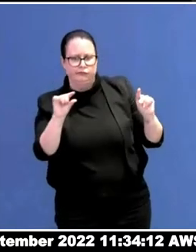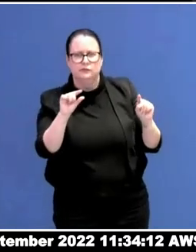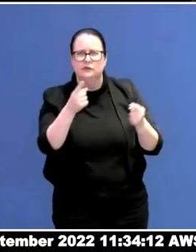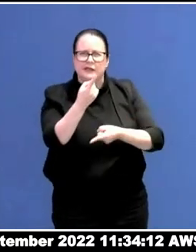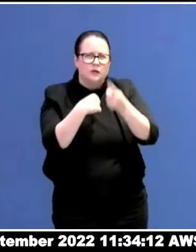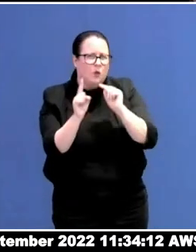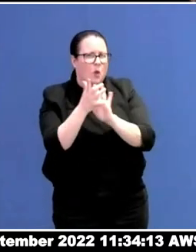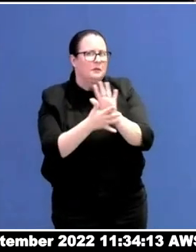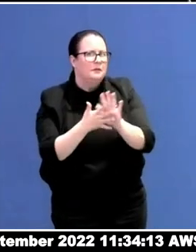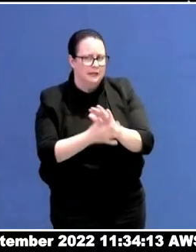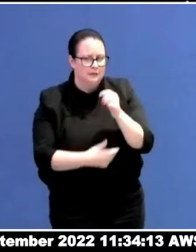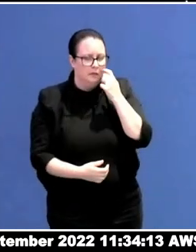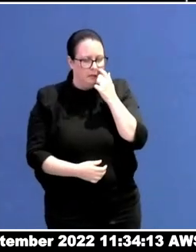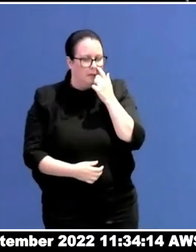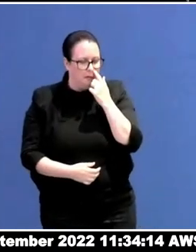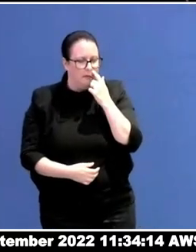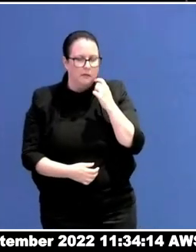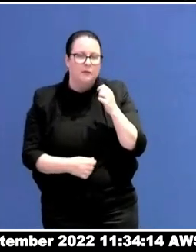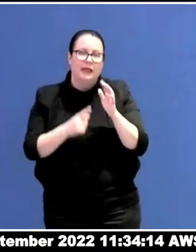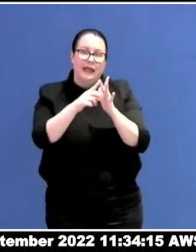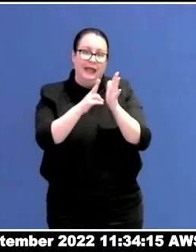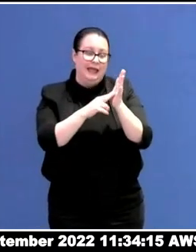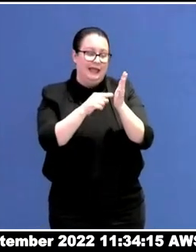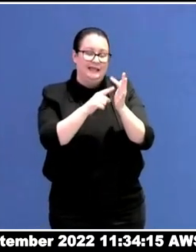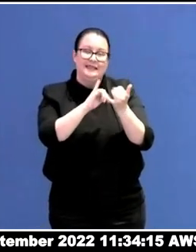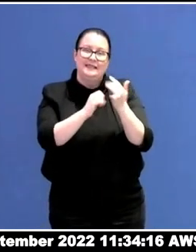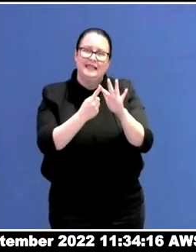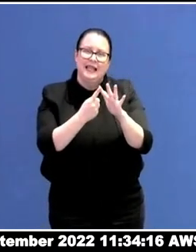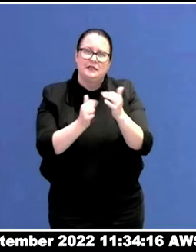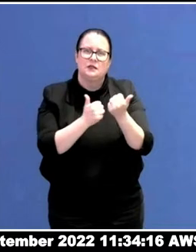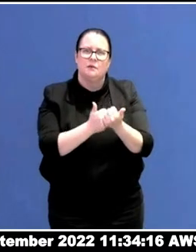That's correct. So, intense support is going over and above what you